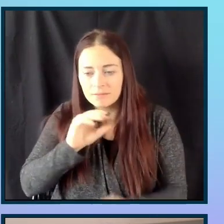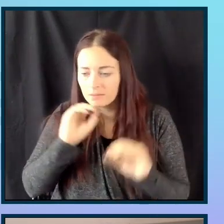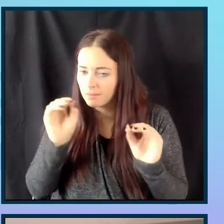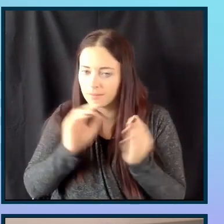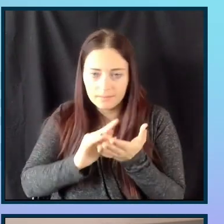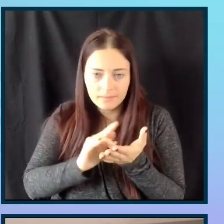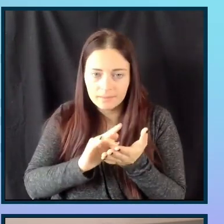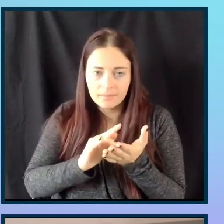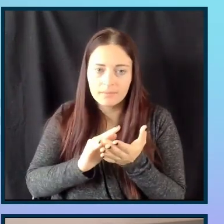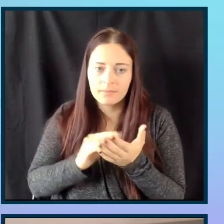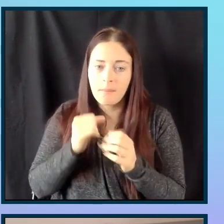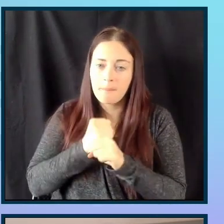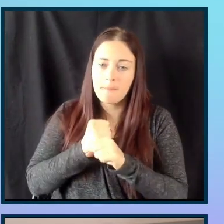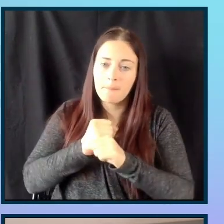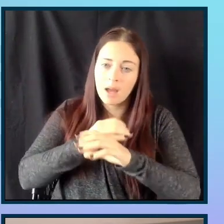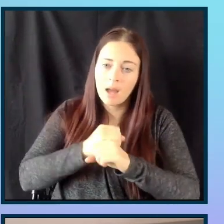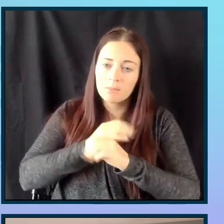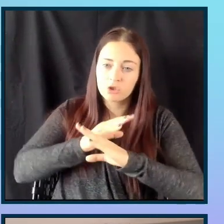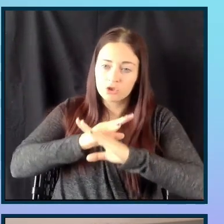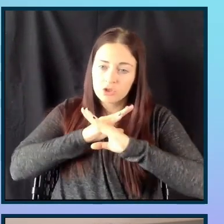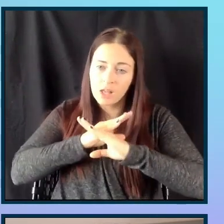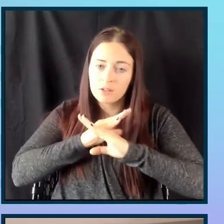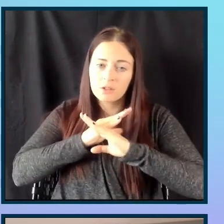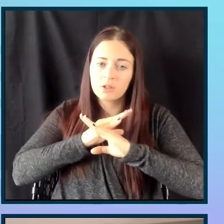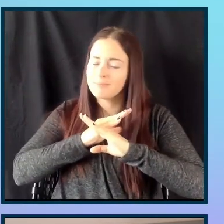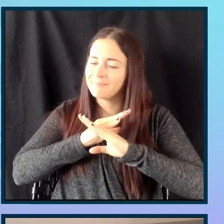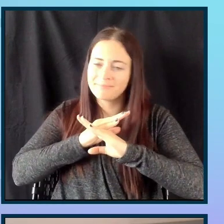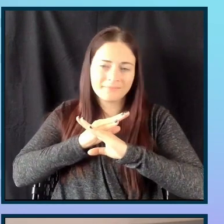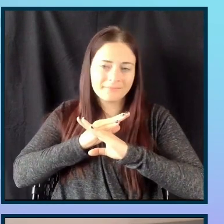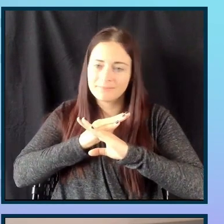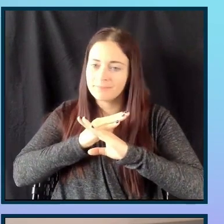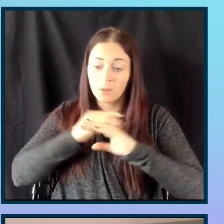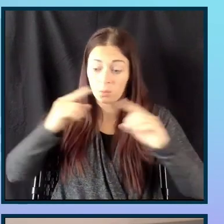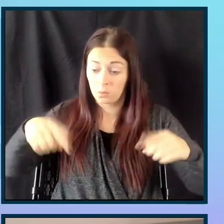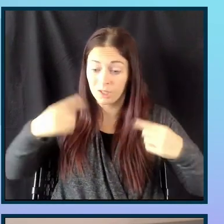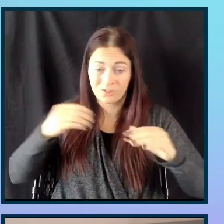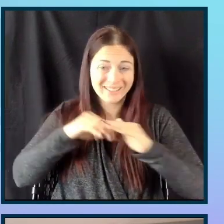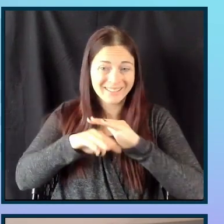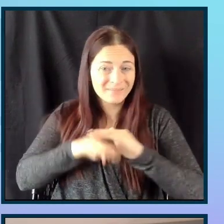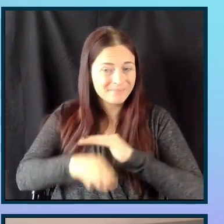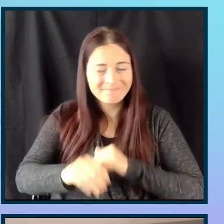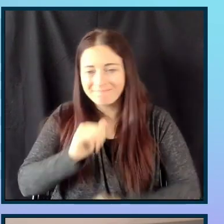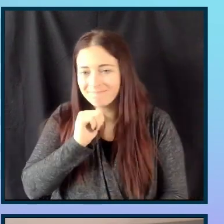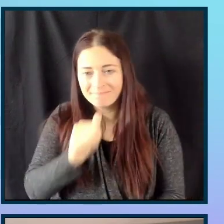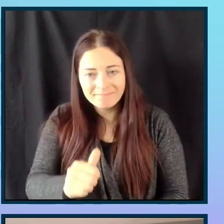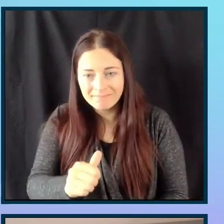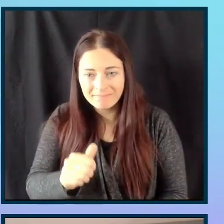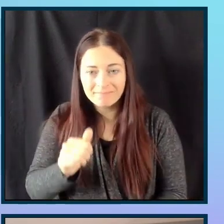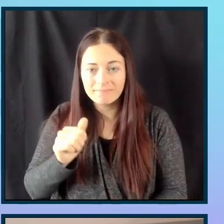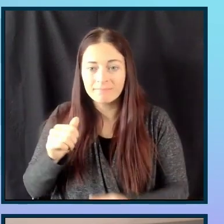Bomb shelters are often not wheelchair accessible. And so people are stuck in their homes